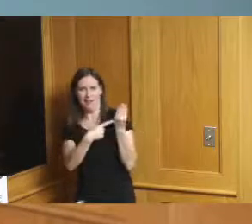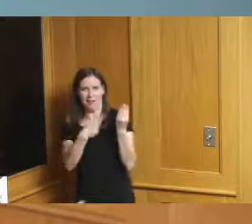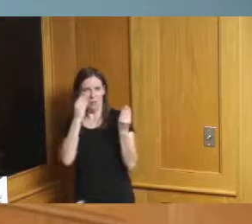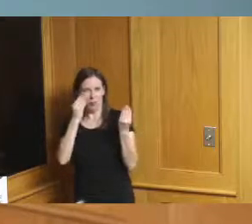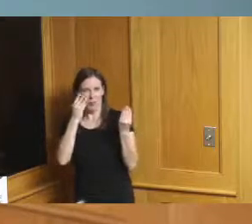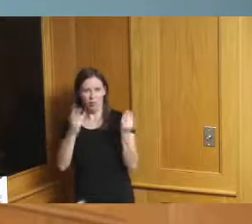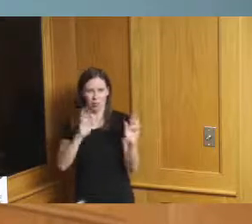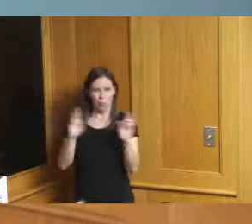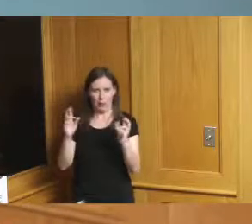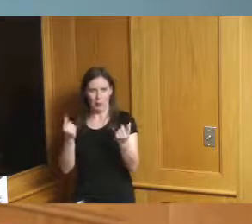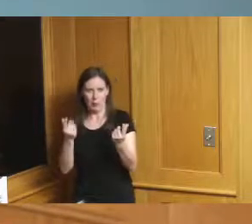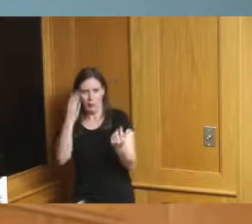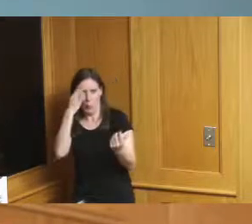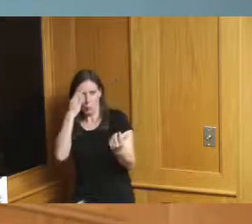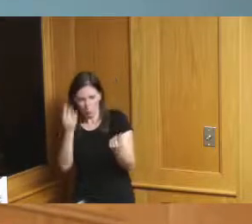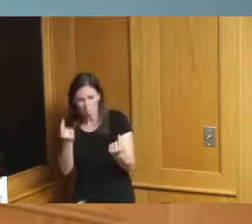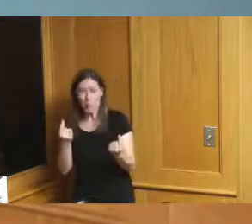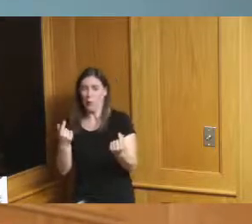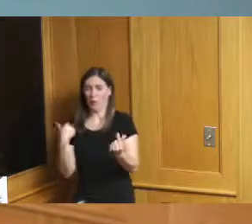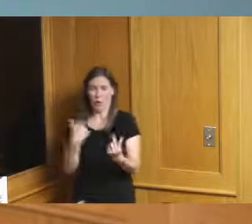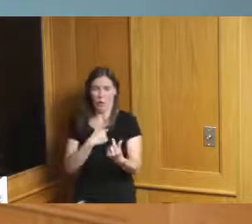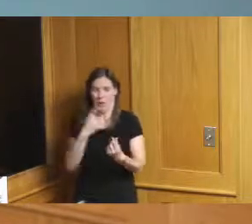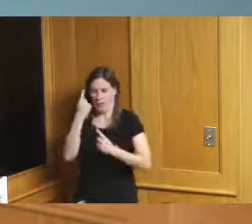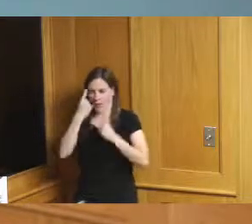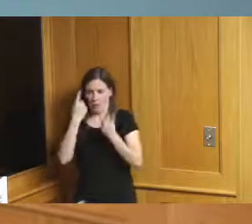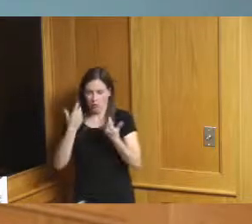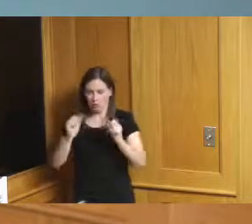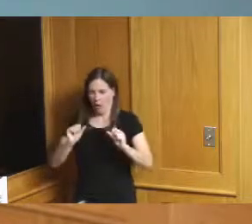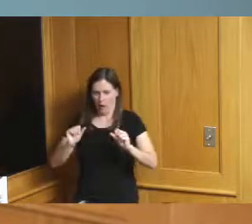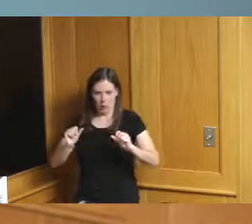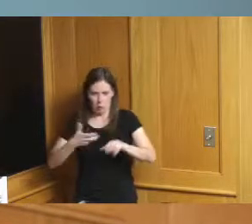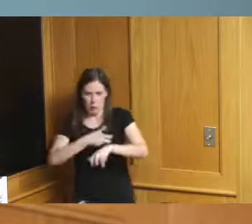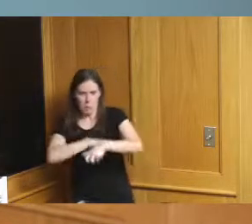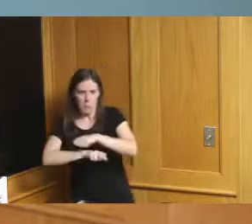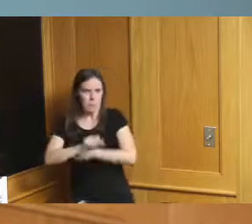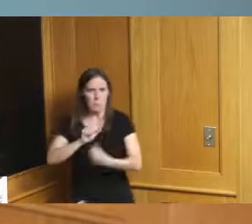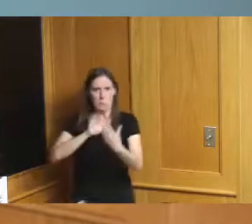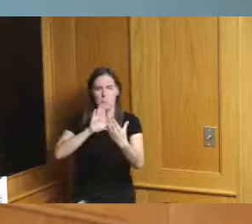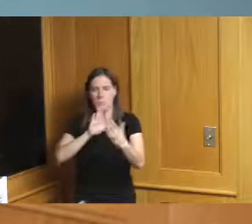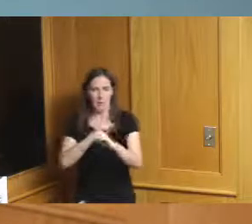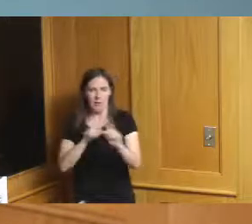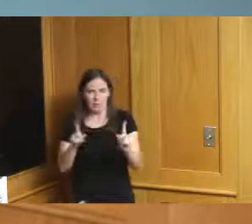like you said we're trying to throw everything at this as quickly as possible so i didn't know if